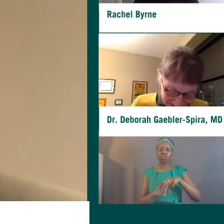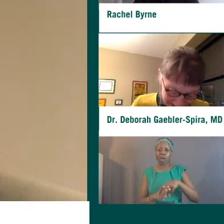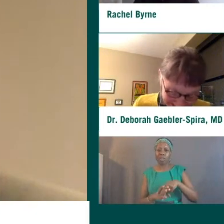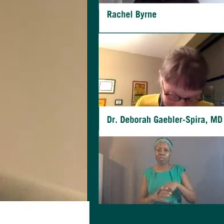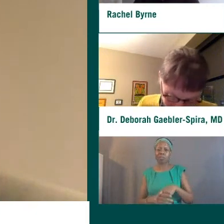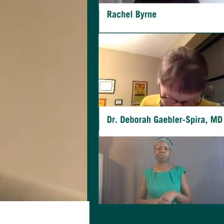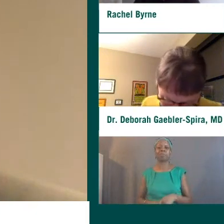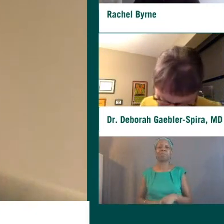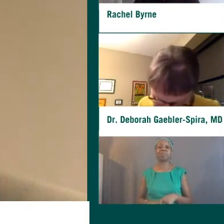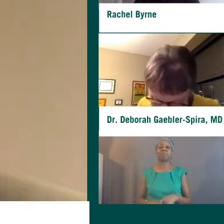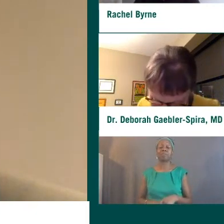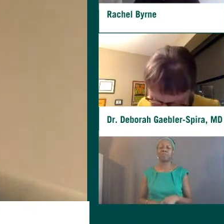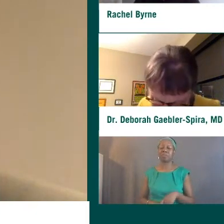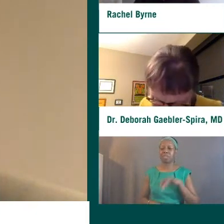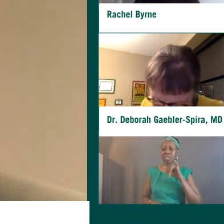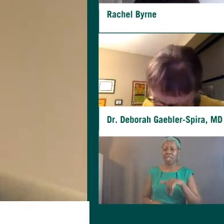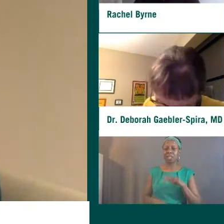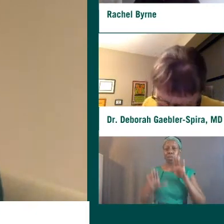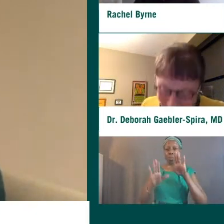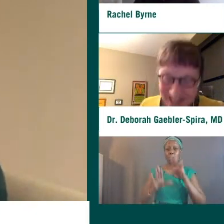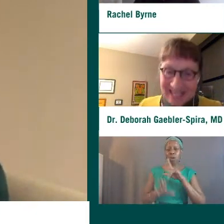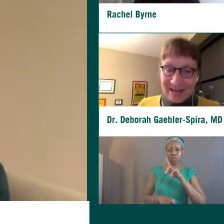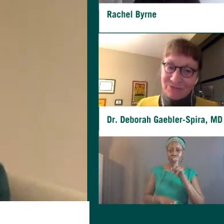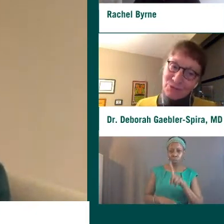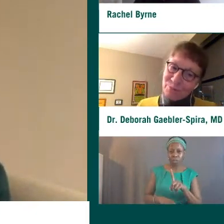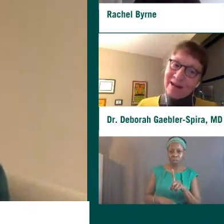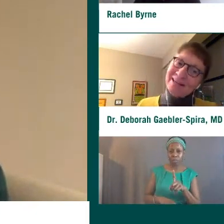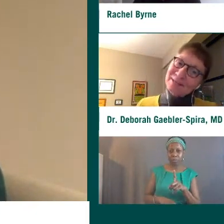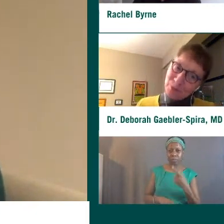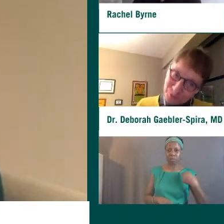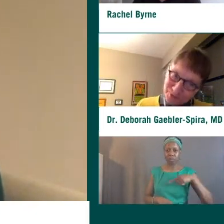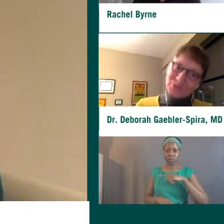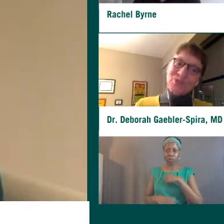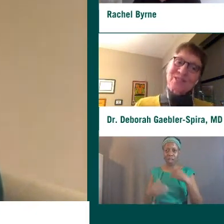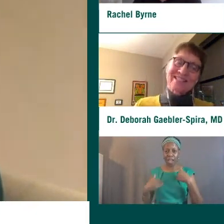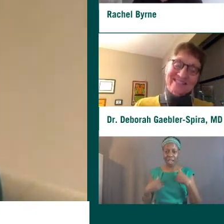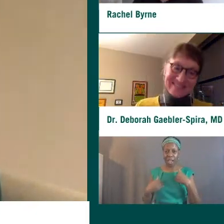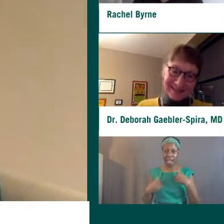because we actually have a robotic horse study